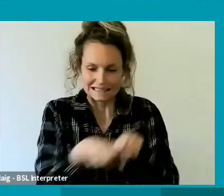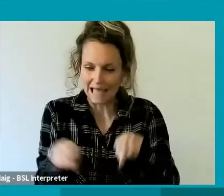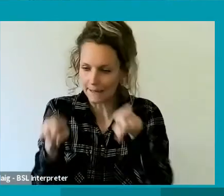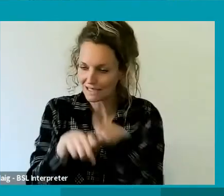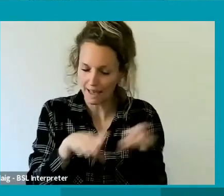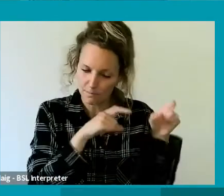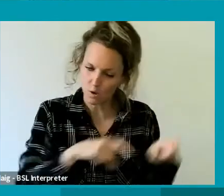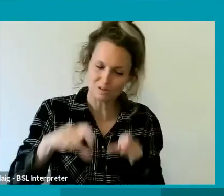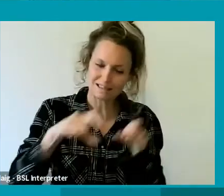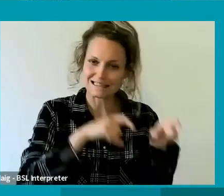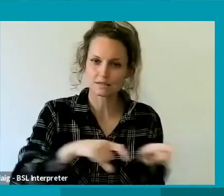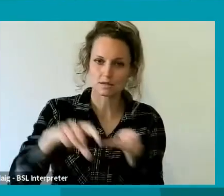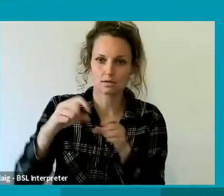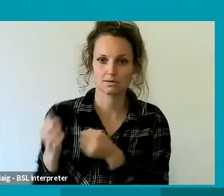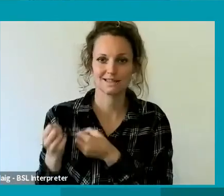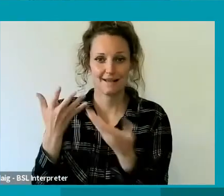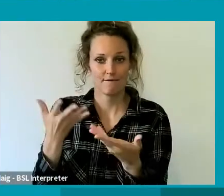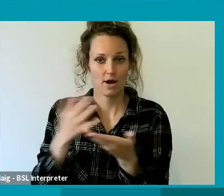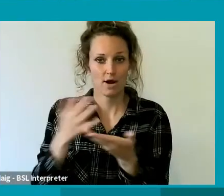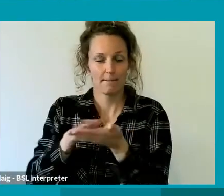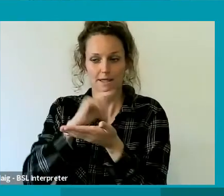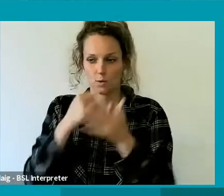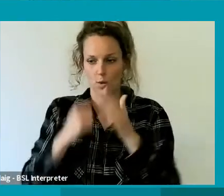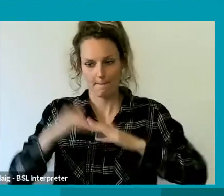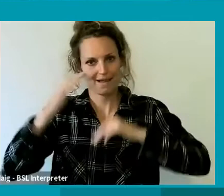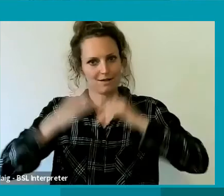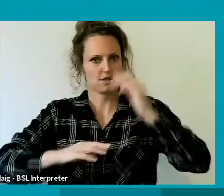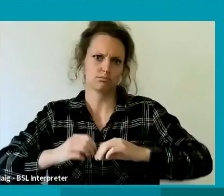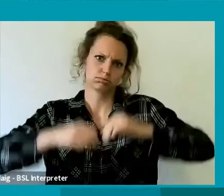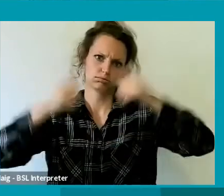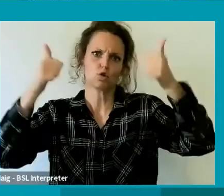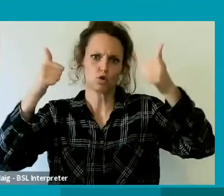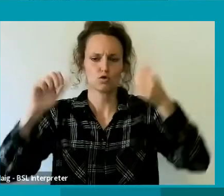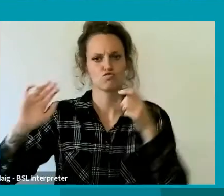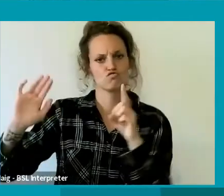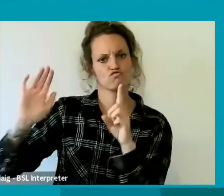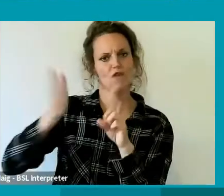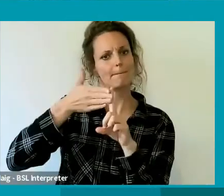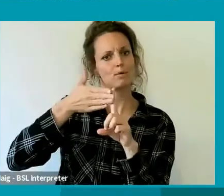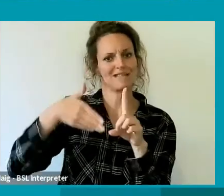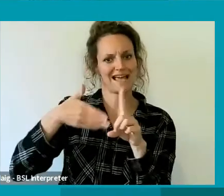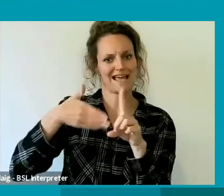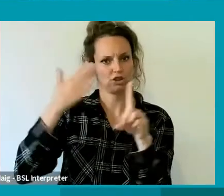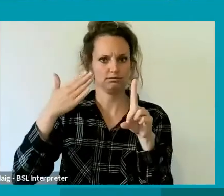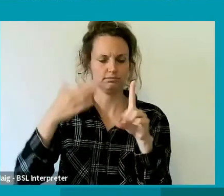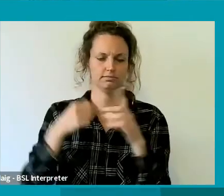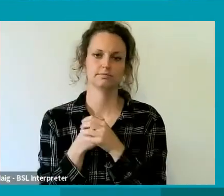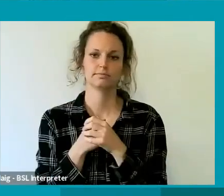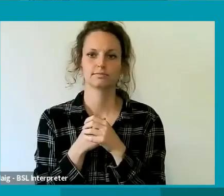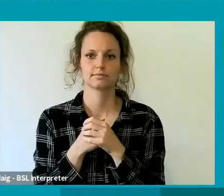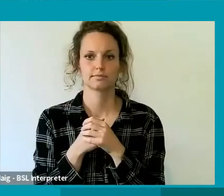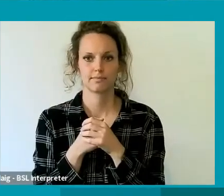and as a result, guess what... you build a really strong brand. So here's some key ingredients